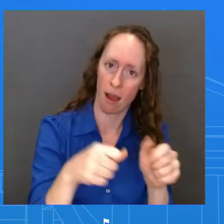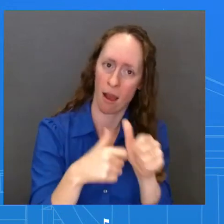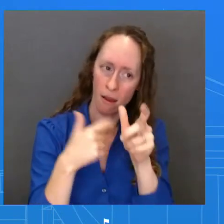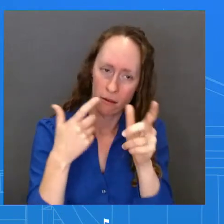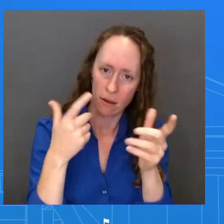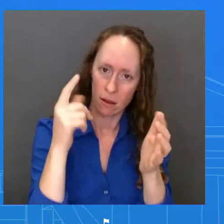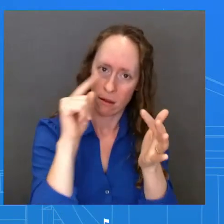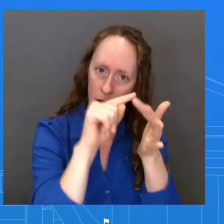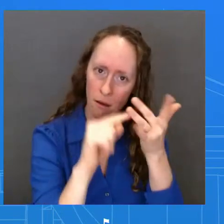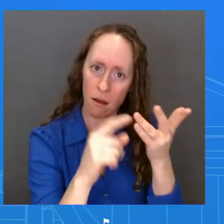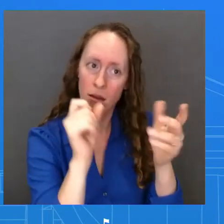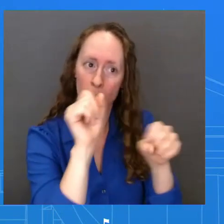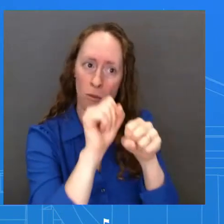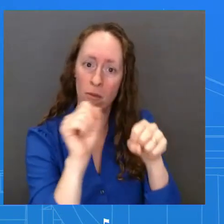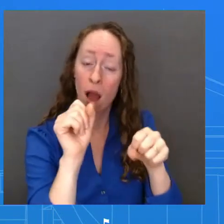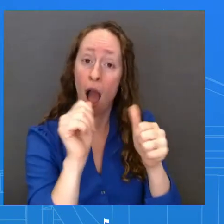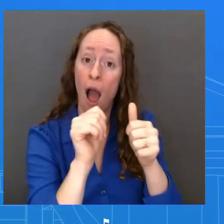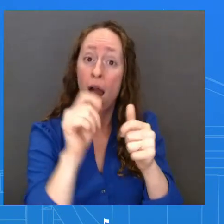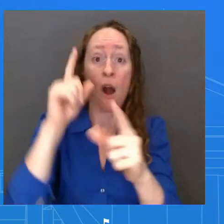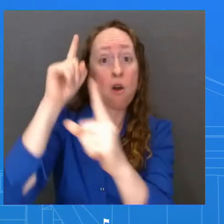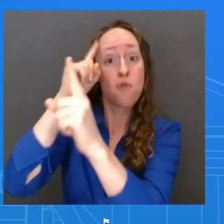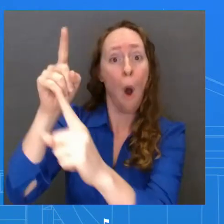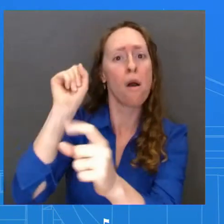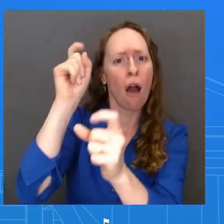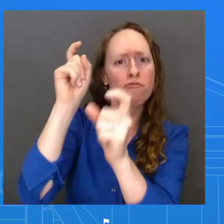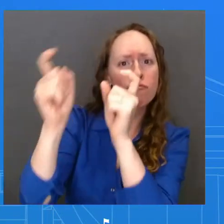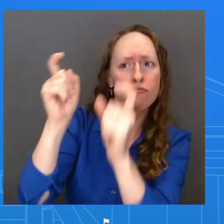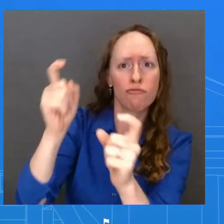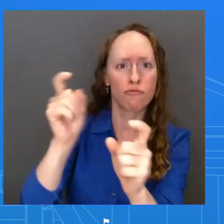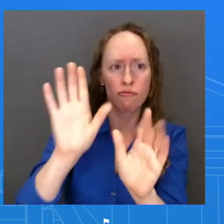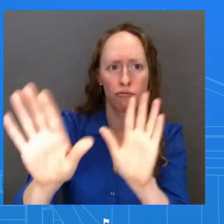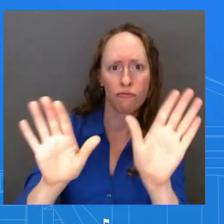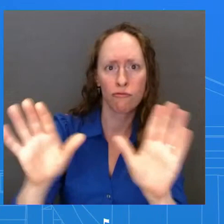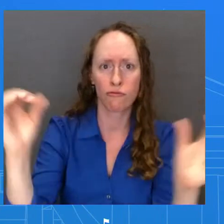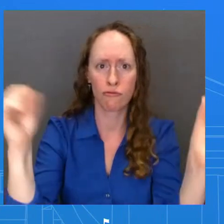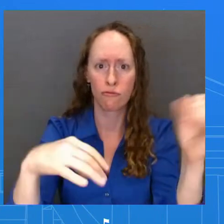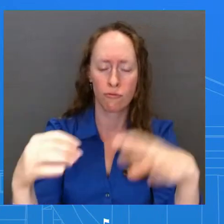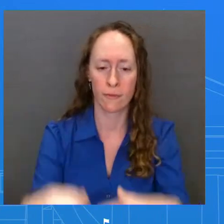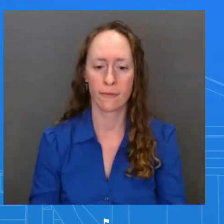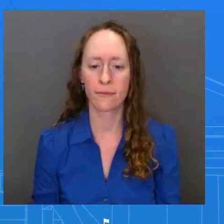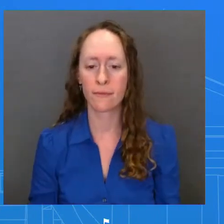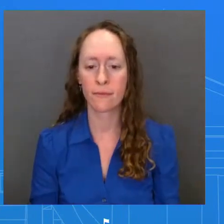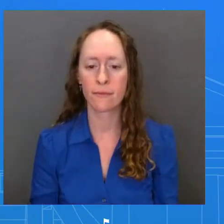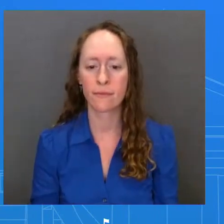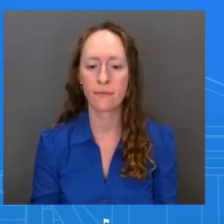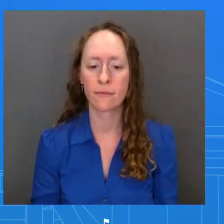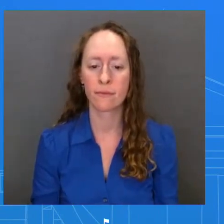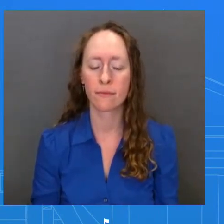The Press: Hey, Jake. The Washington or the Washington Post reported overnight that the U.S. does not expect Ukraine's military